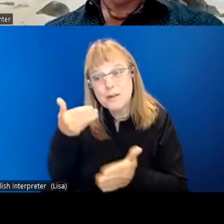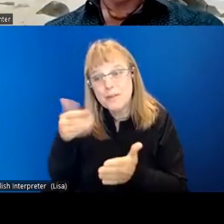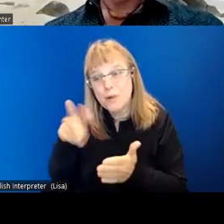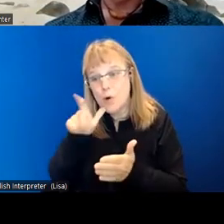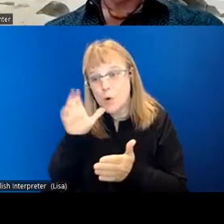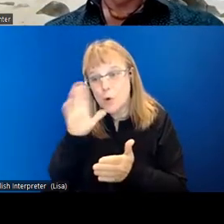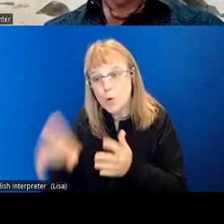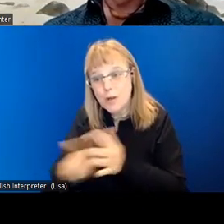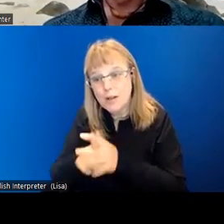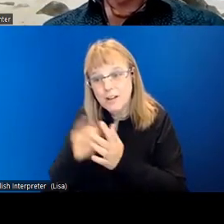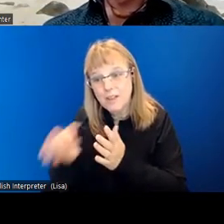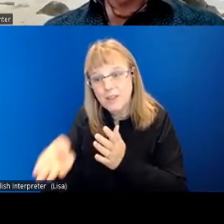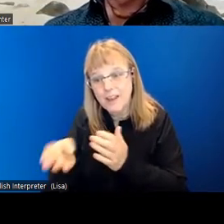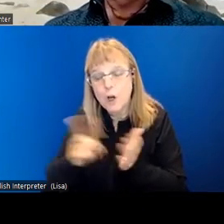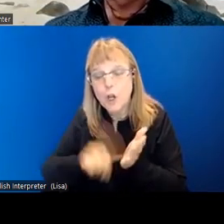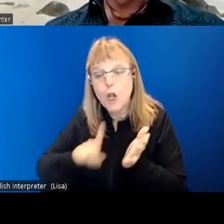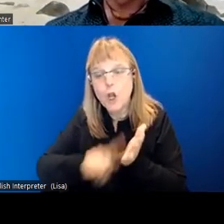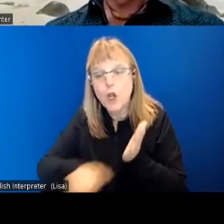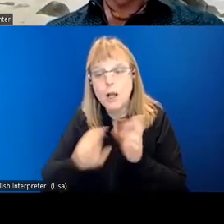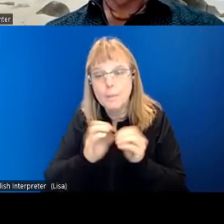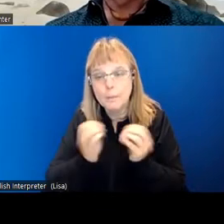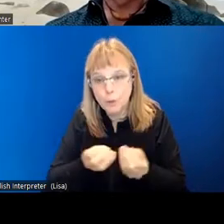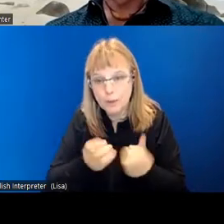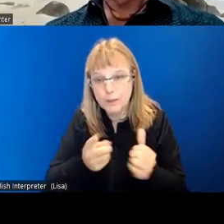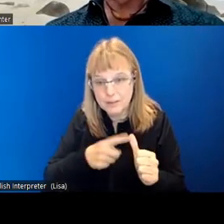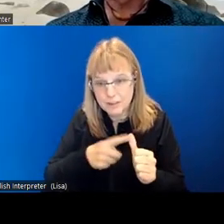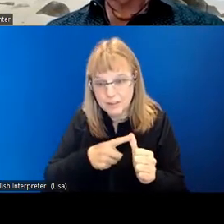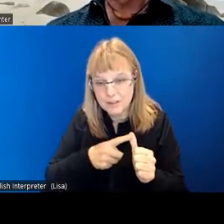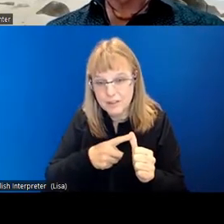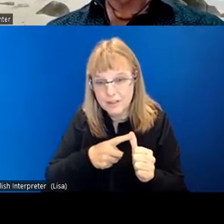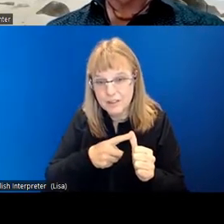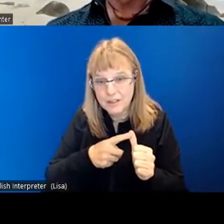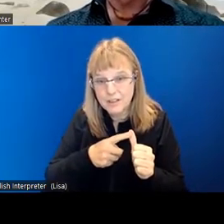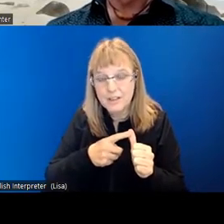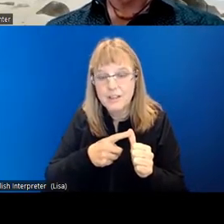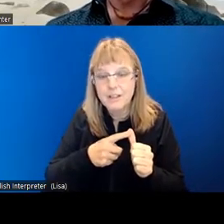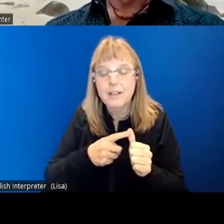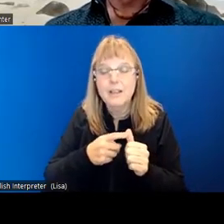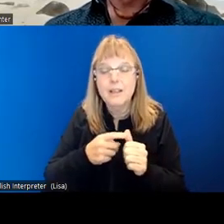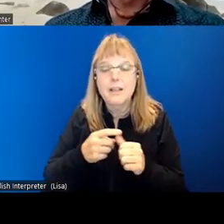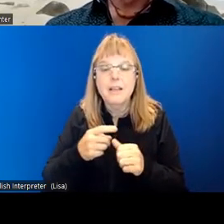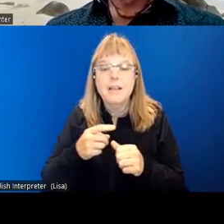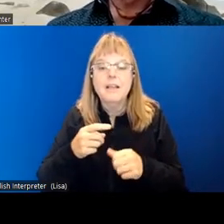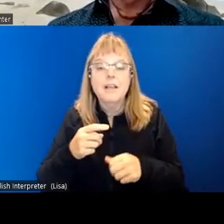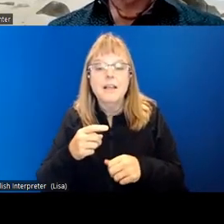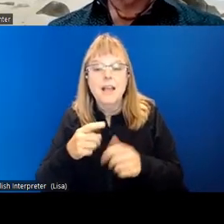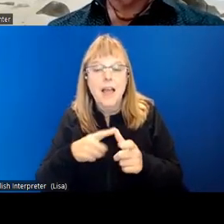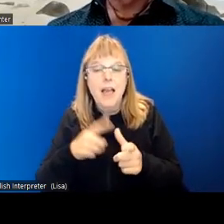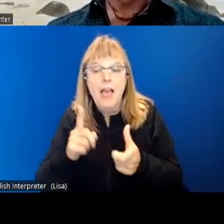Look up their organizations, and before just mass emailing anybody who's on the presenter list,